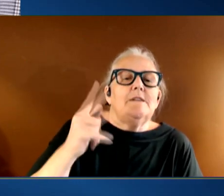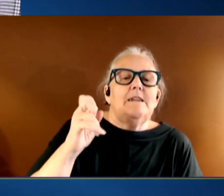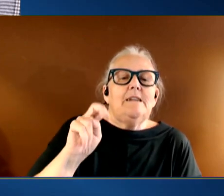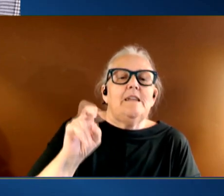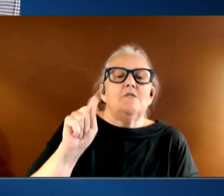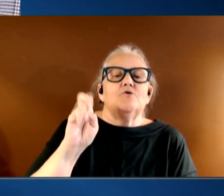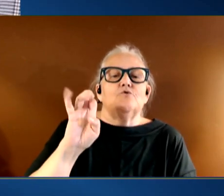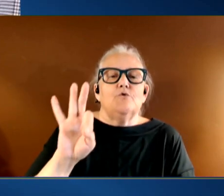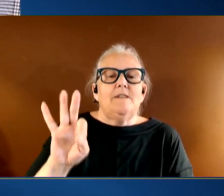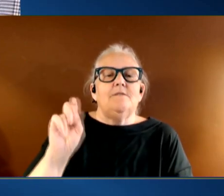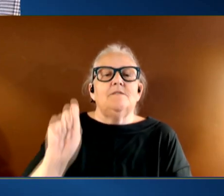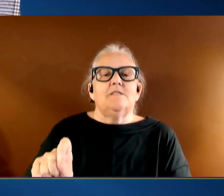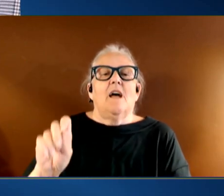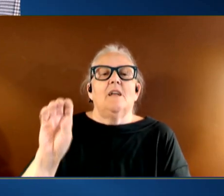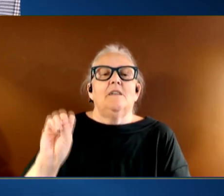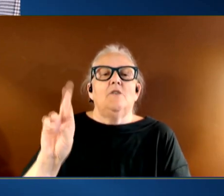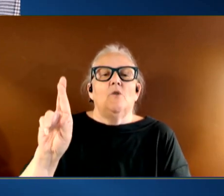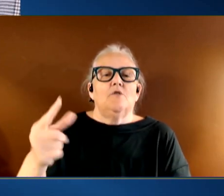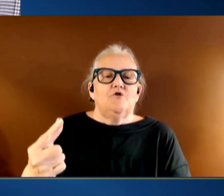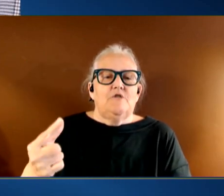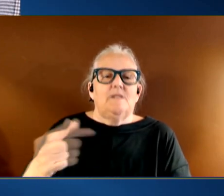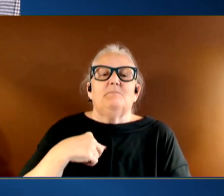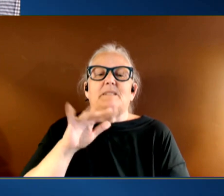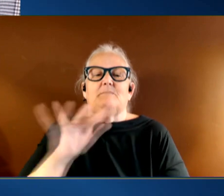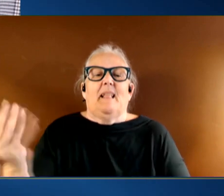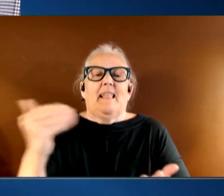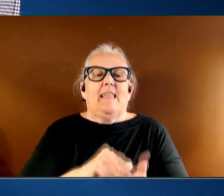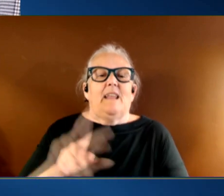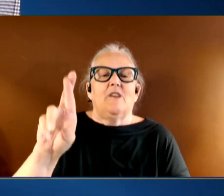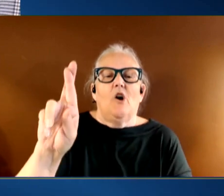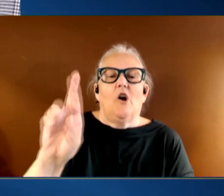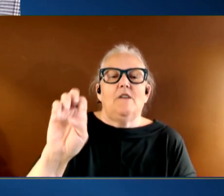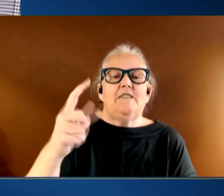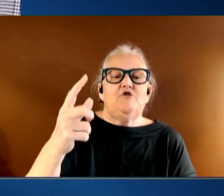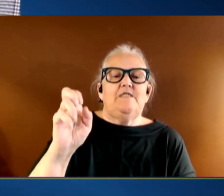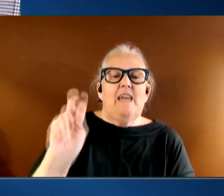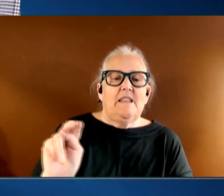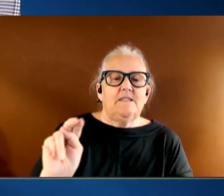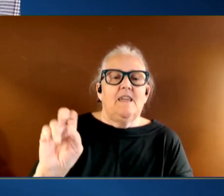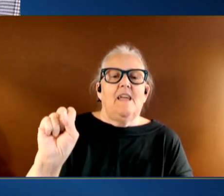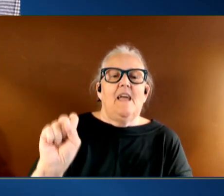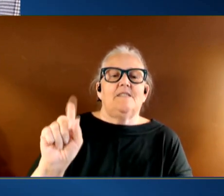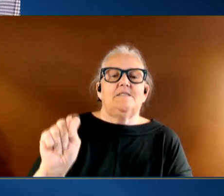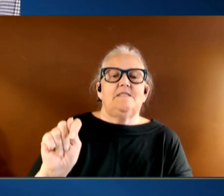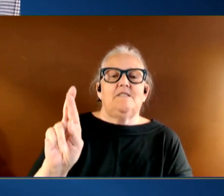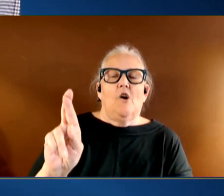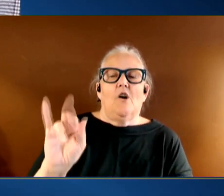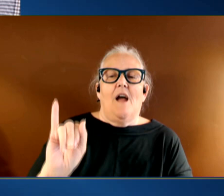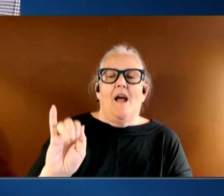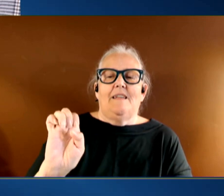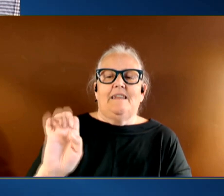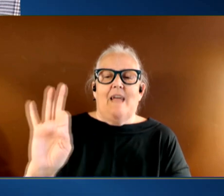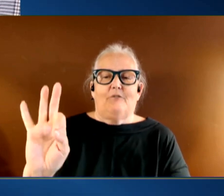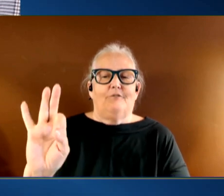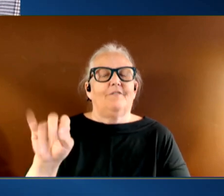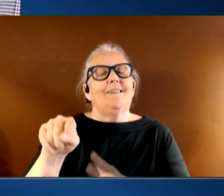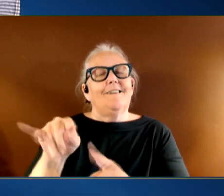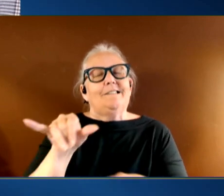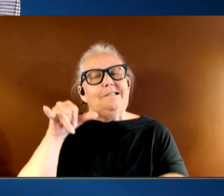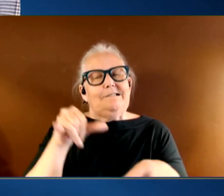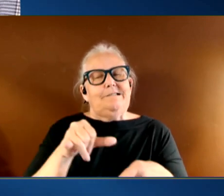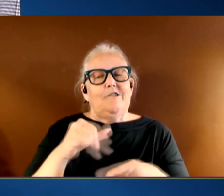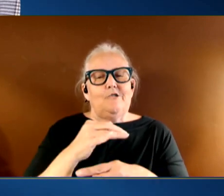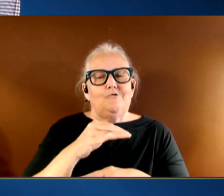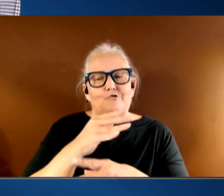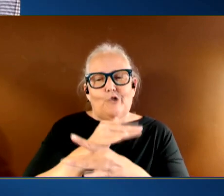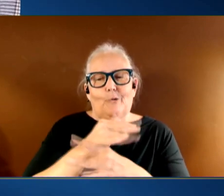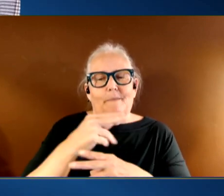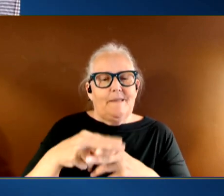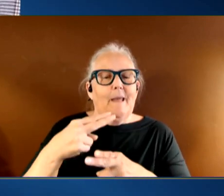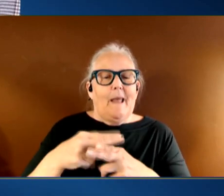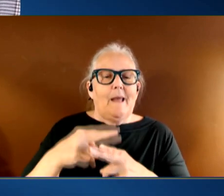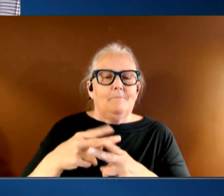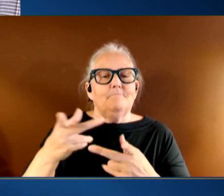R-E-G-E-N-S-T-R-I-E-F. I know it's a long German name, but that's the name of our institute. And we